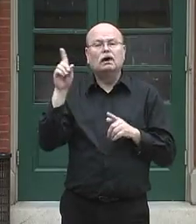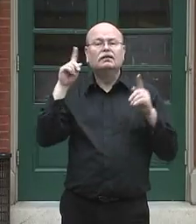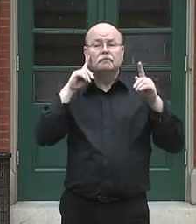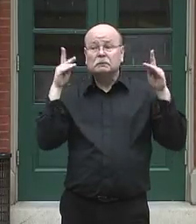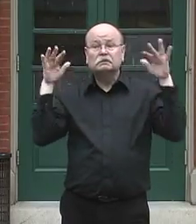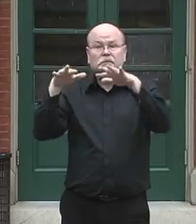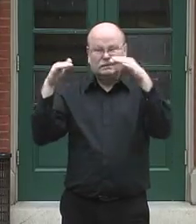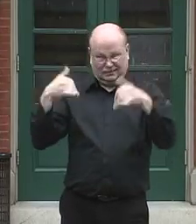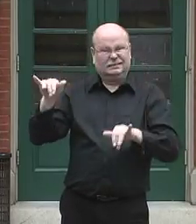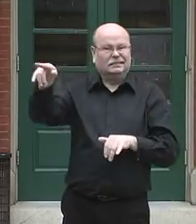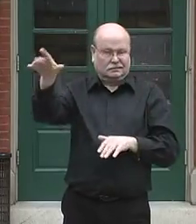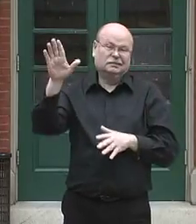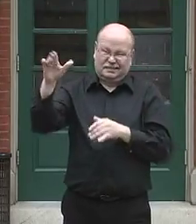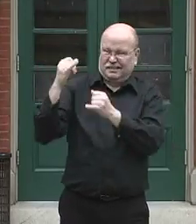was Thompson Hall, in St. Paul, Minnesota.